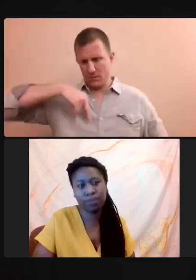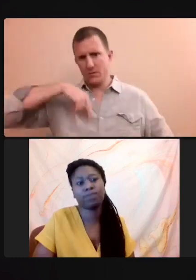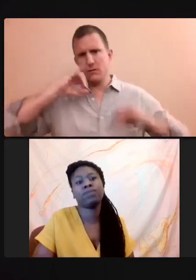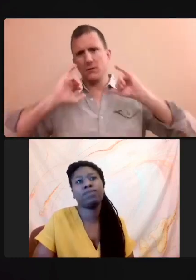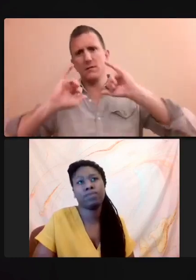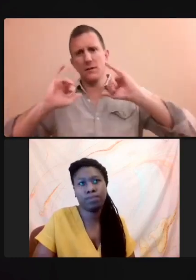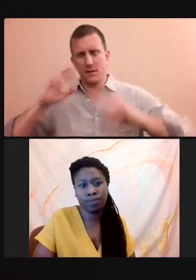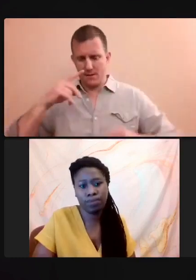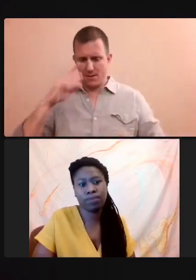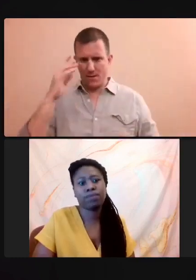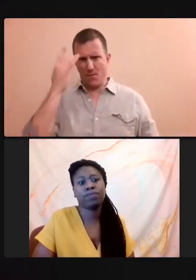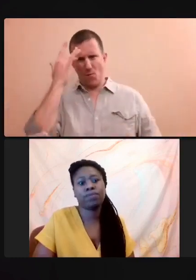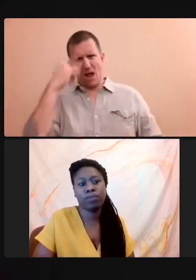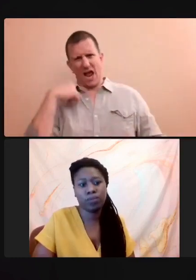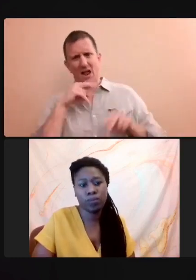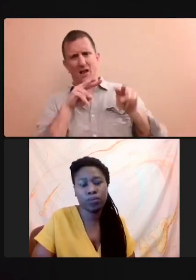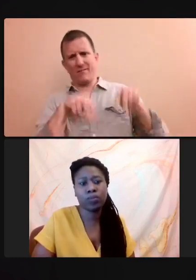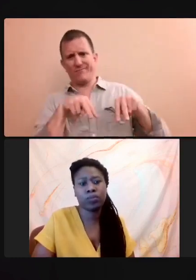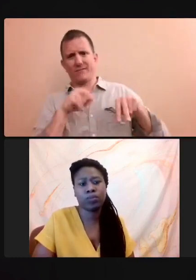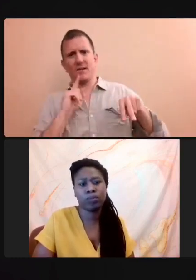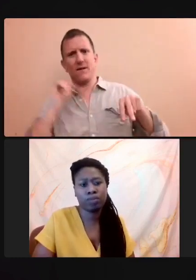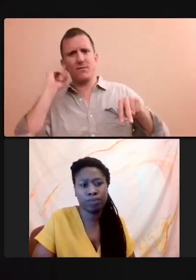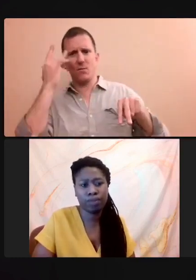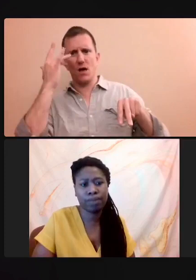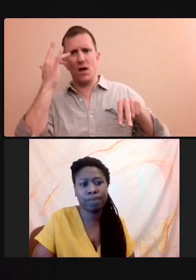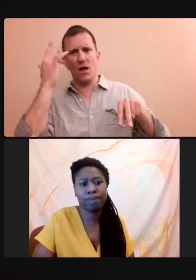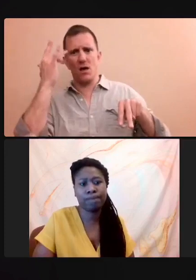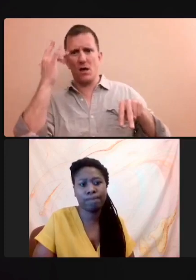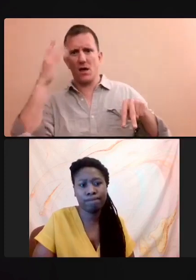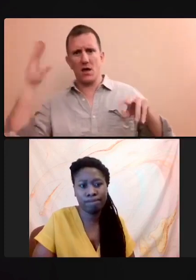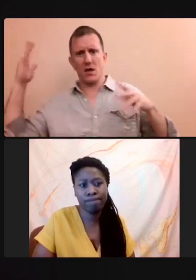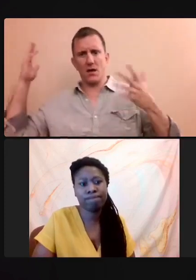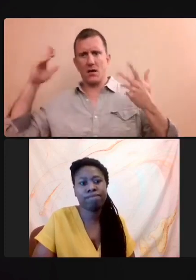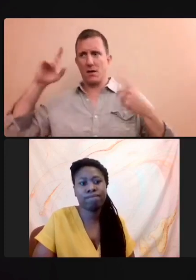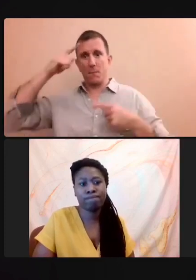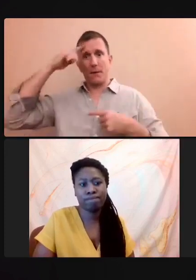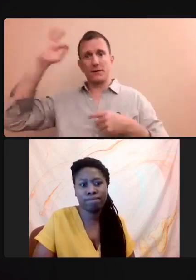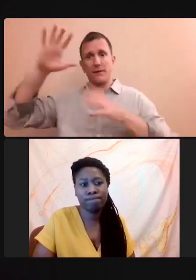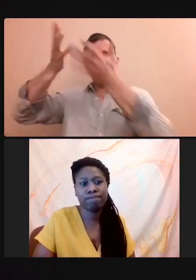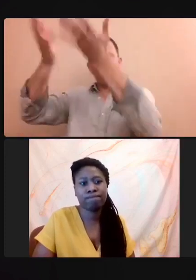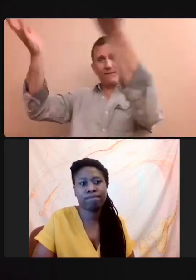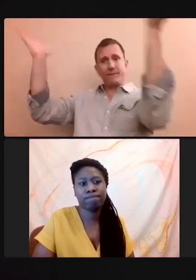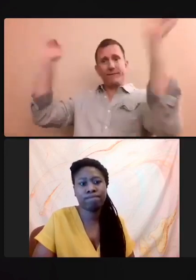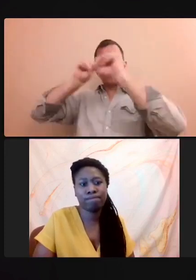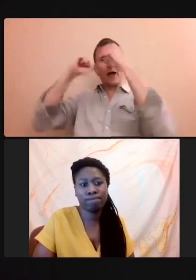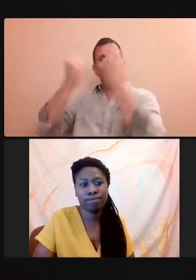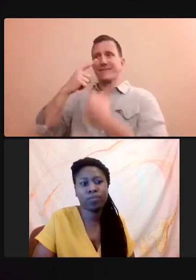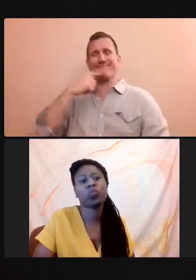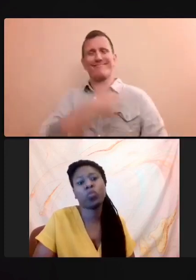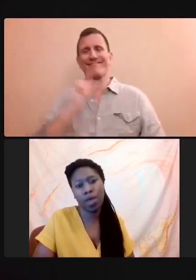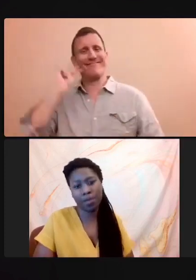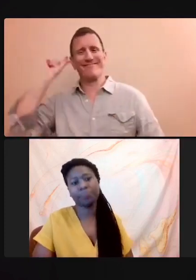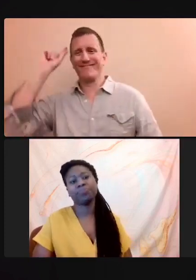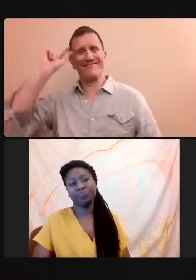we need to have deaf mentors involved, right? You have to think about the future of the interpreting community.